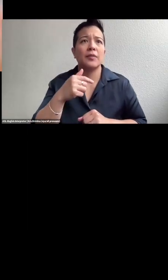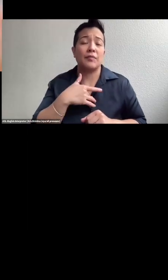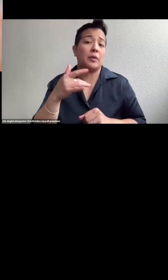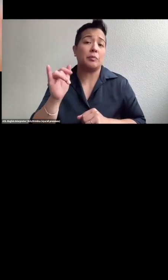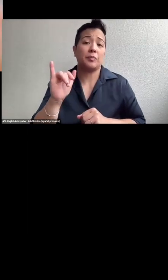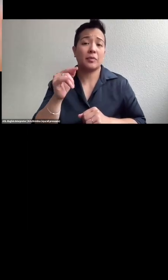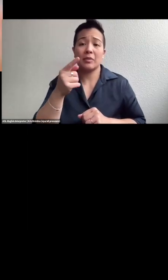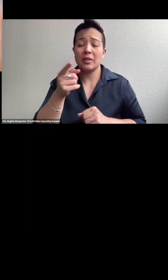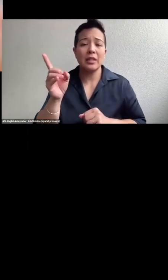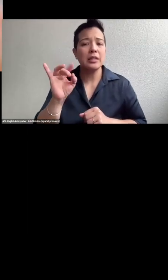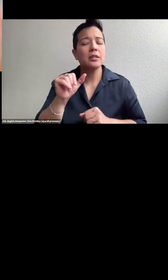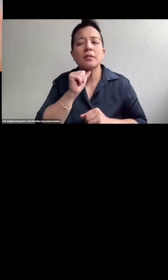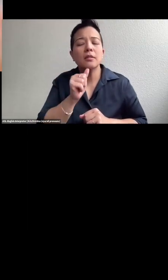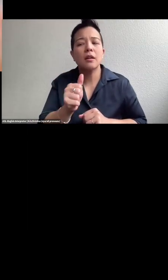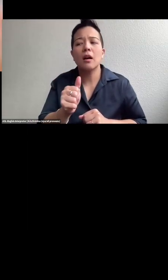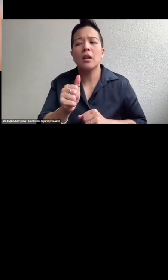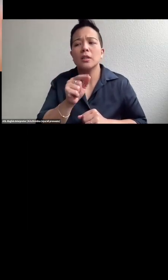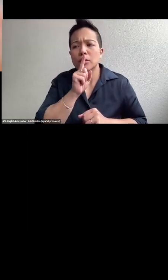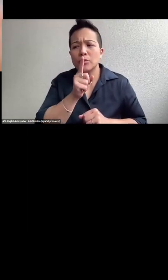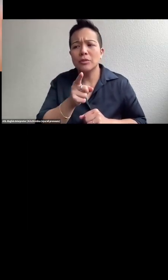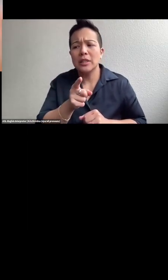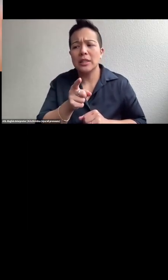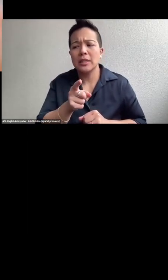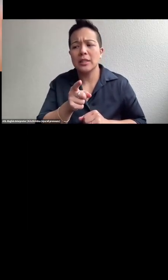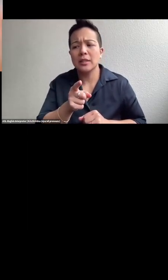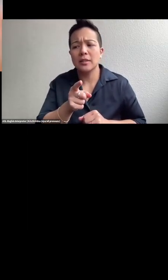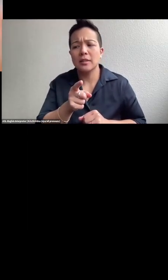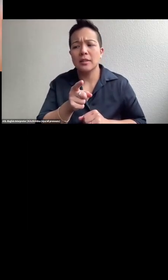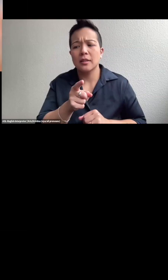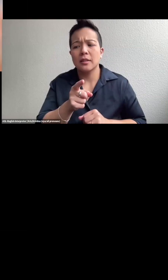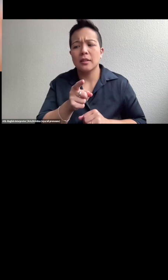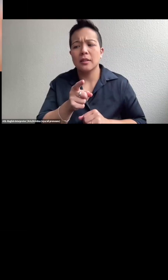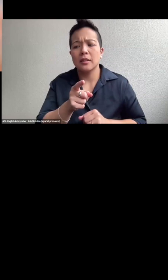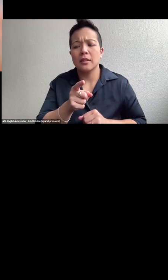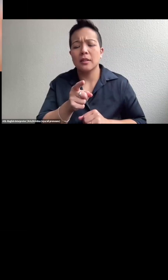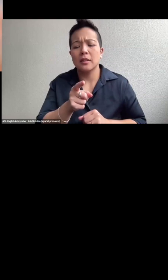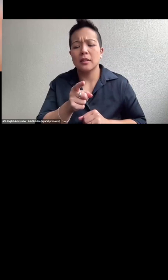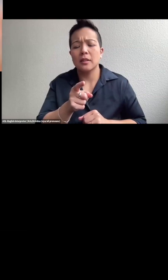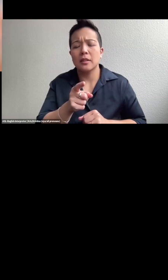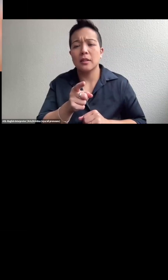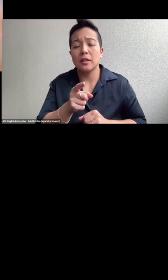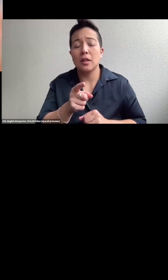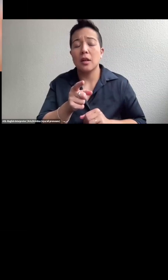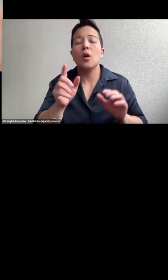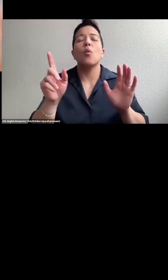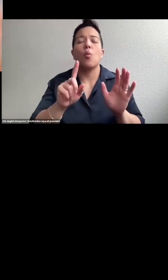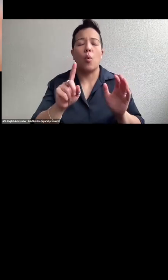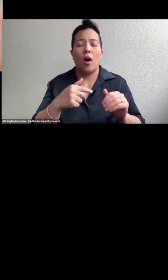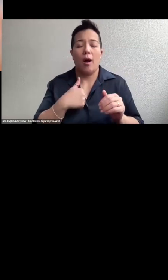didn't really, I encountered where they